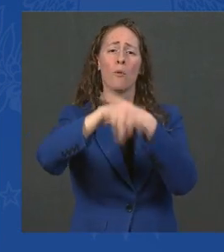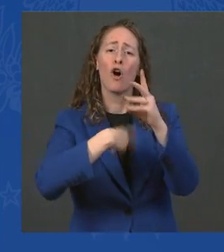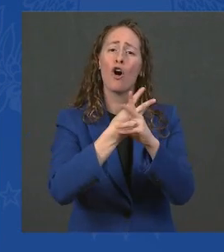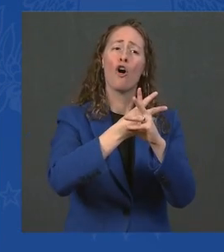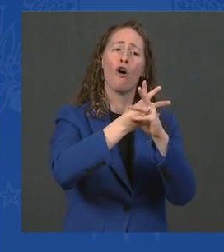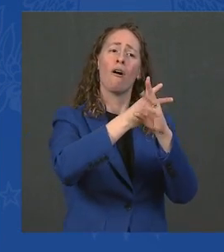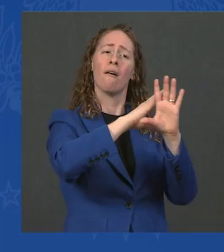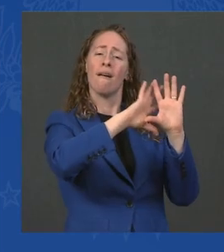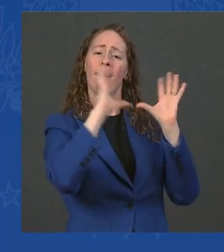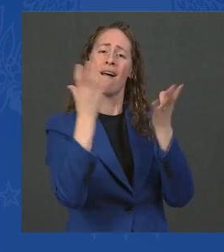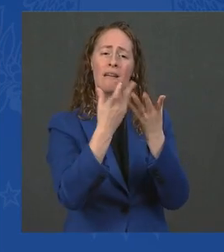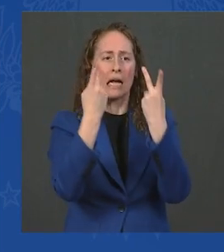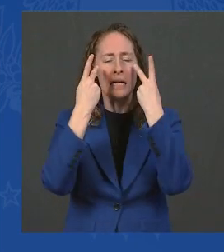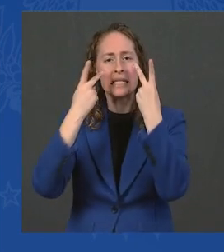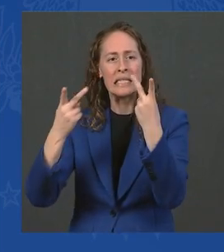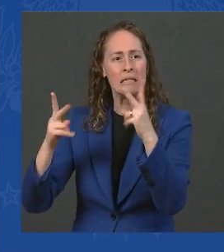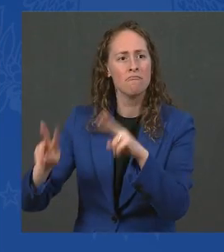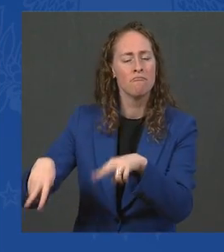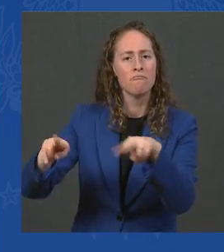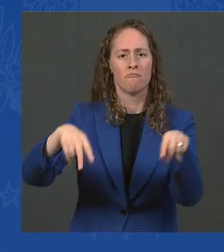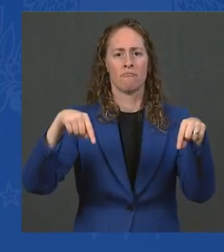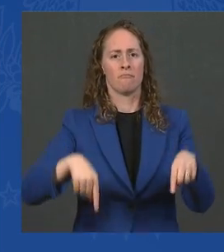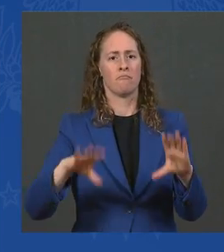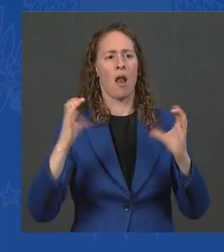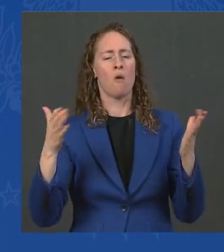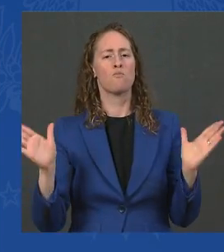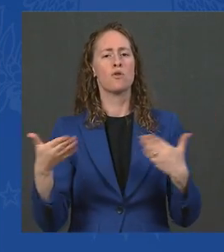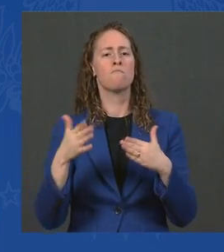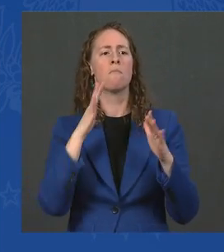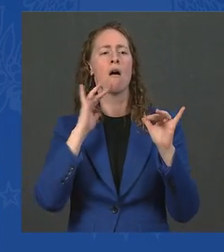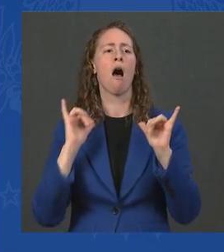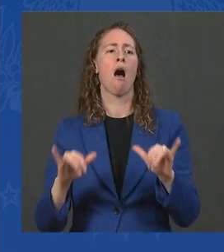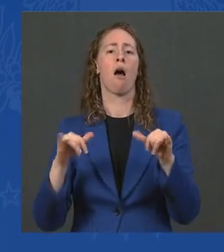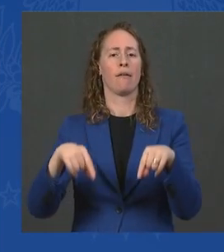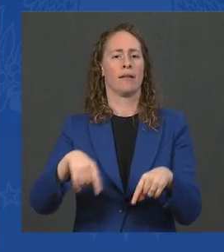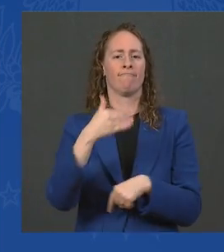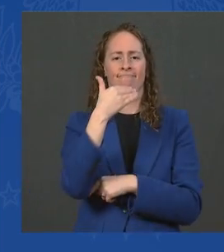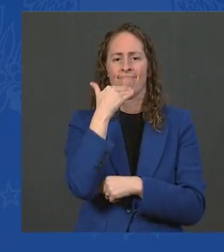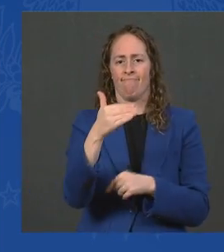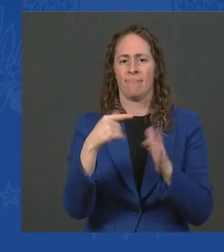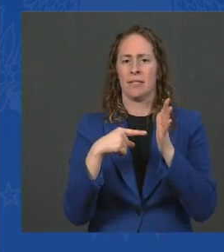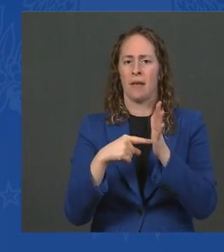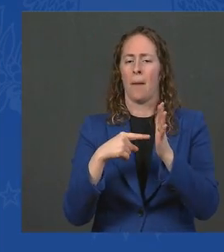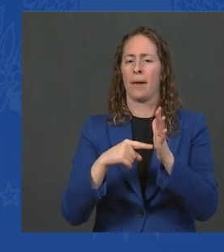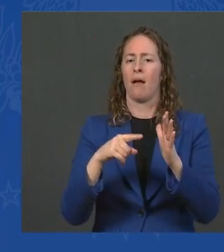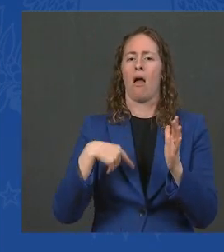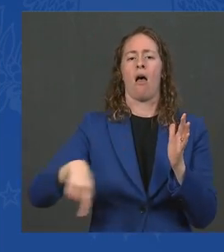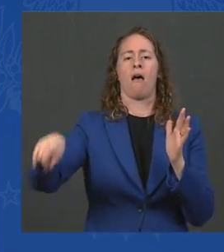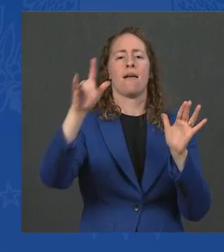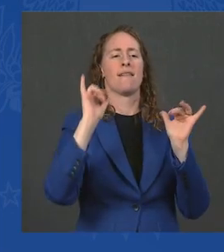because it's such a -- such a great example. So again, thank you. Have a great school year.